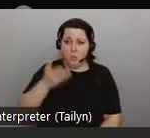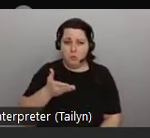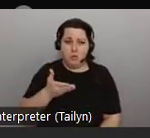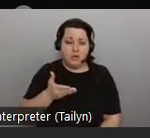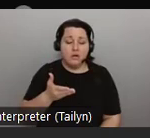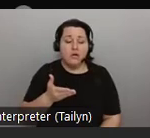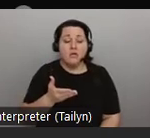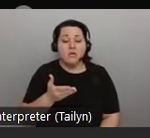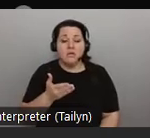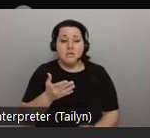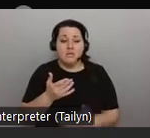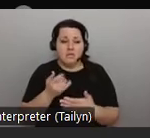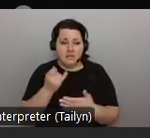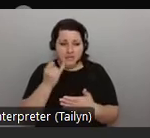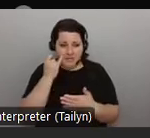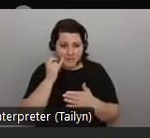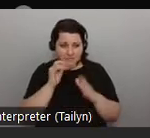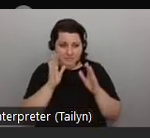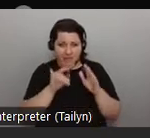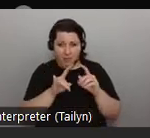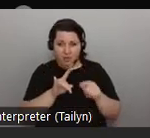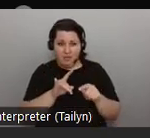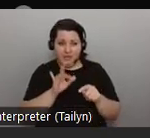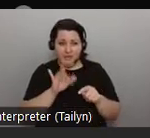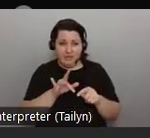just help people differentiate your form field from different text, make sure they know it's there,